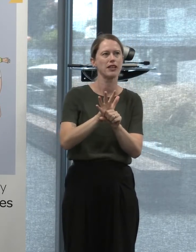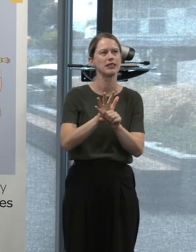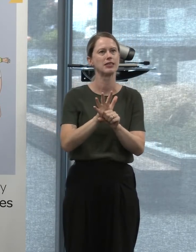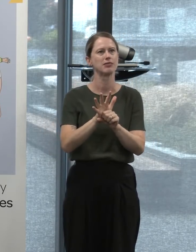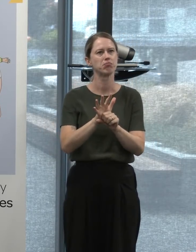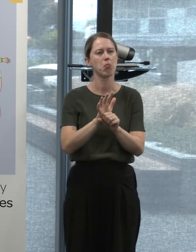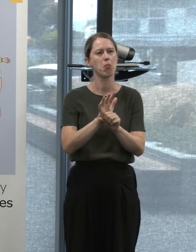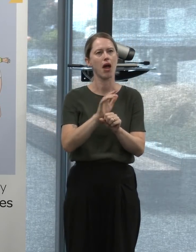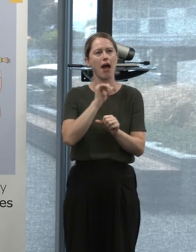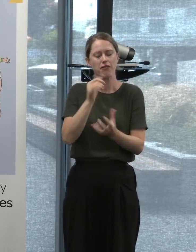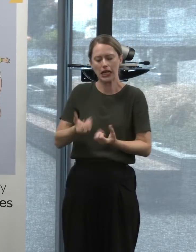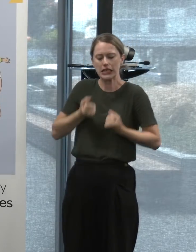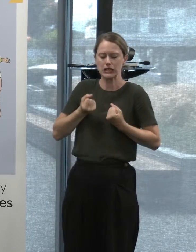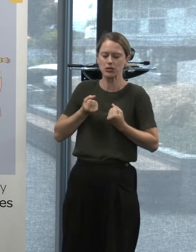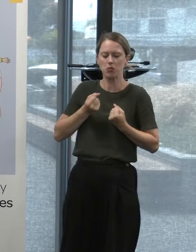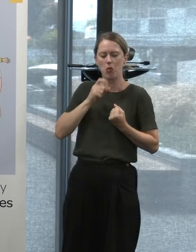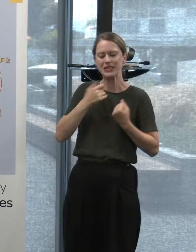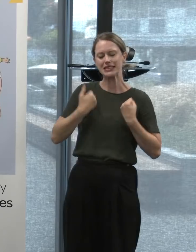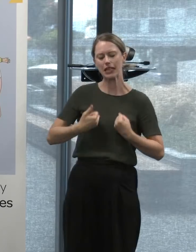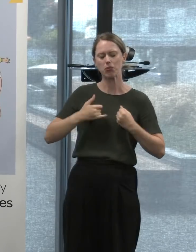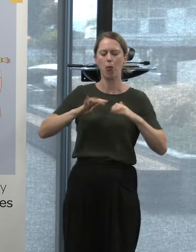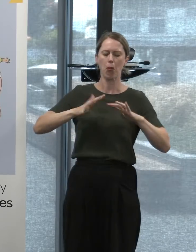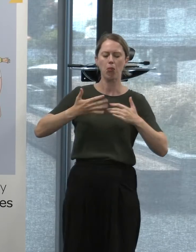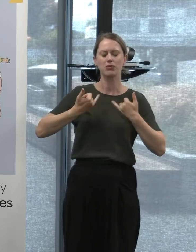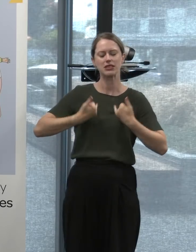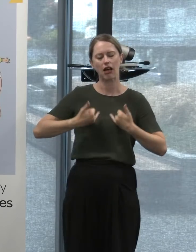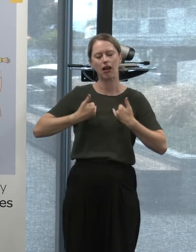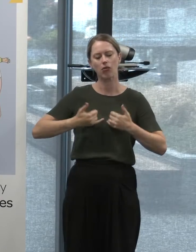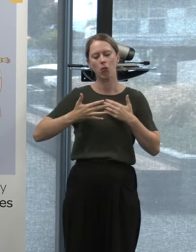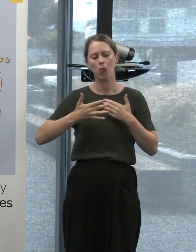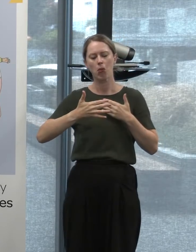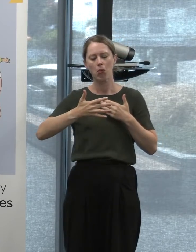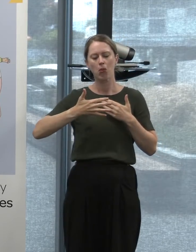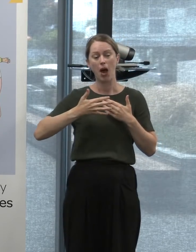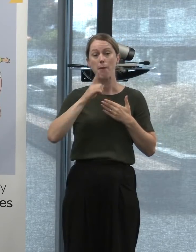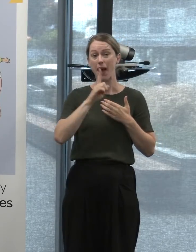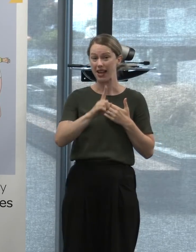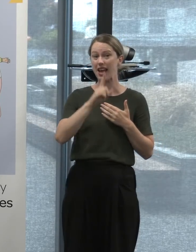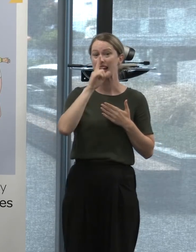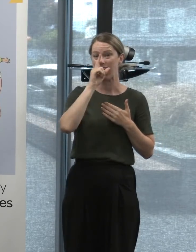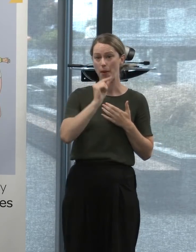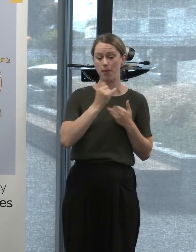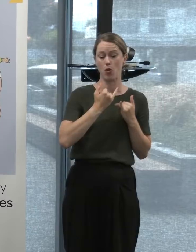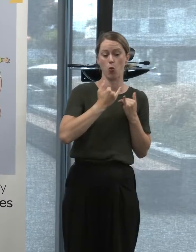prepare for and fight the current Omicron outbreak.